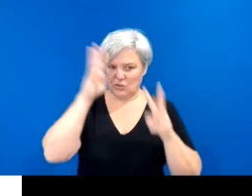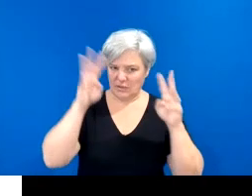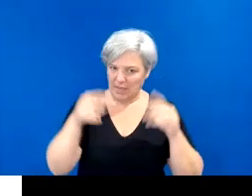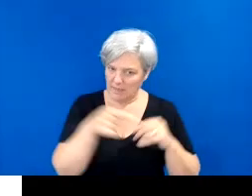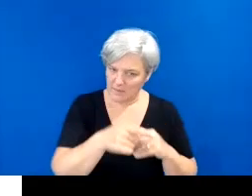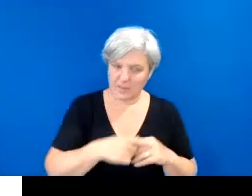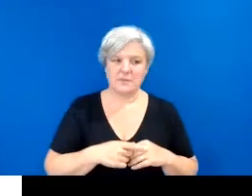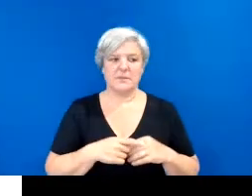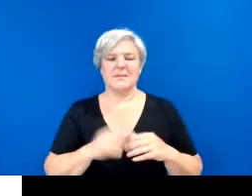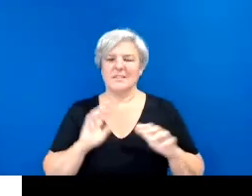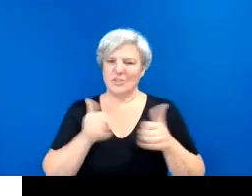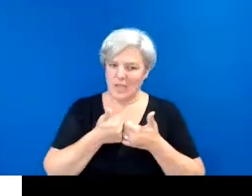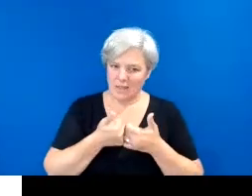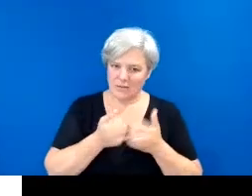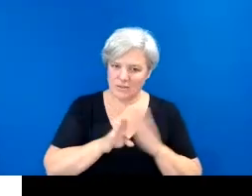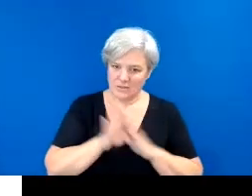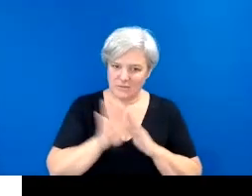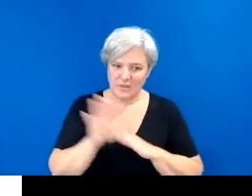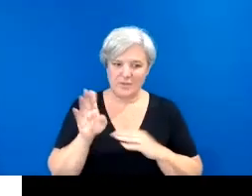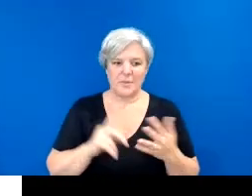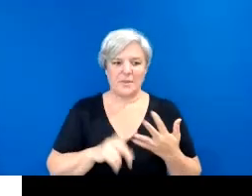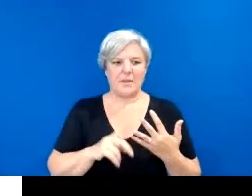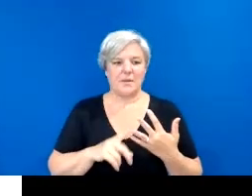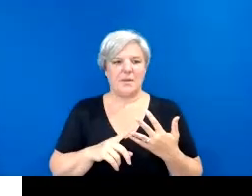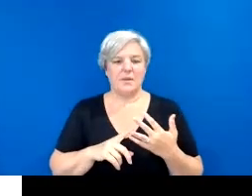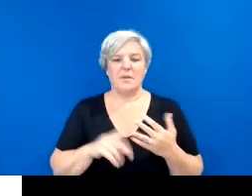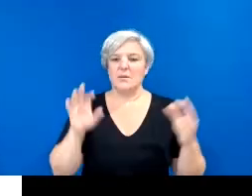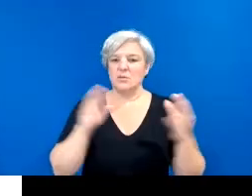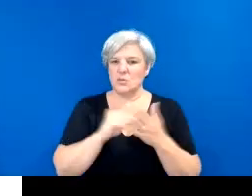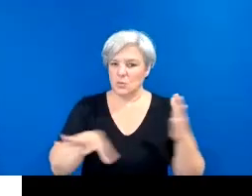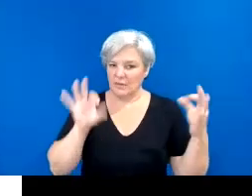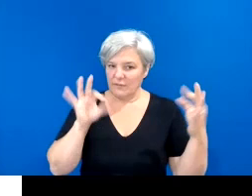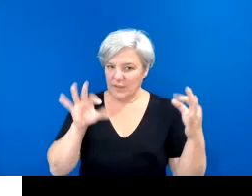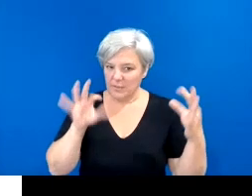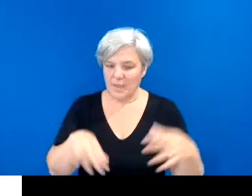Challenges in the development, student feedback, the course that it's used in